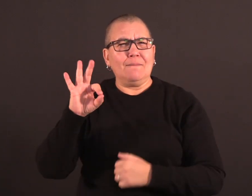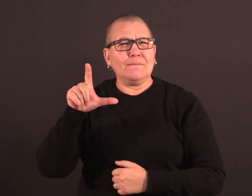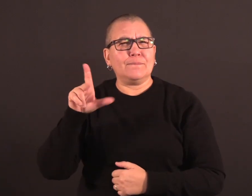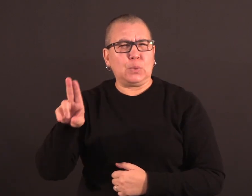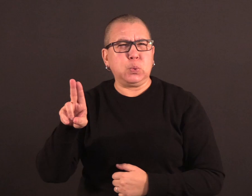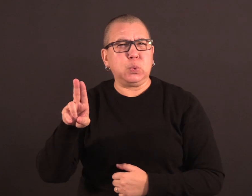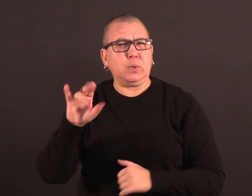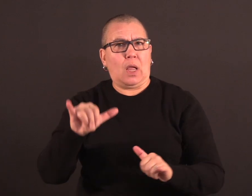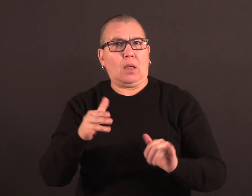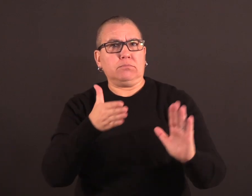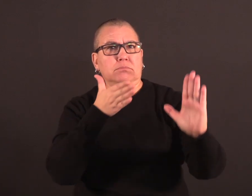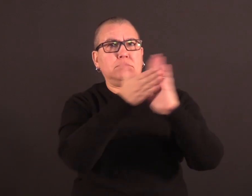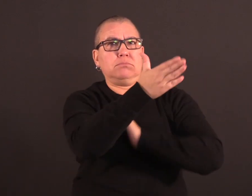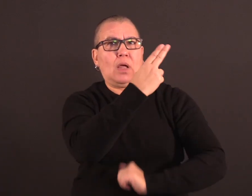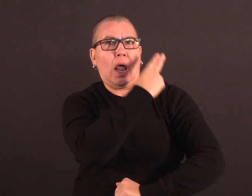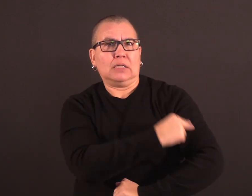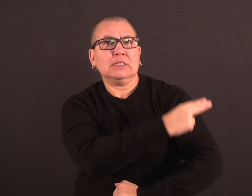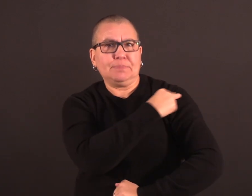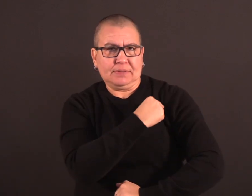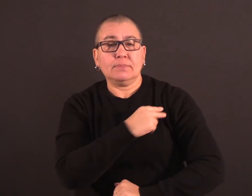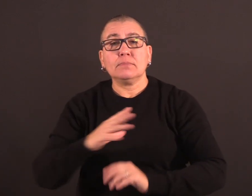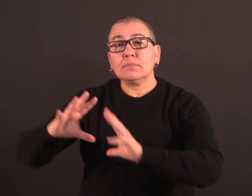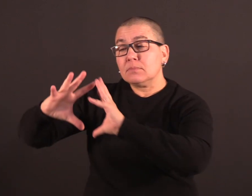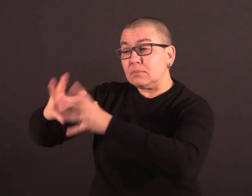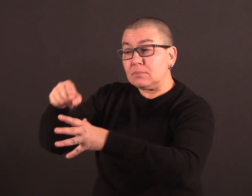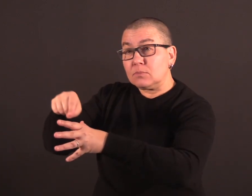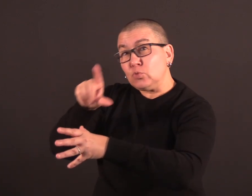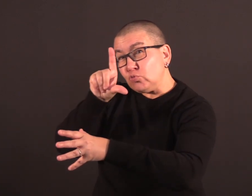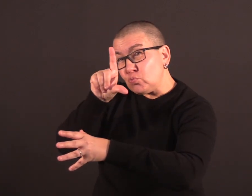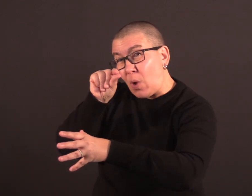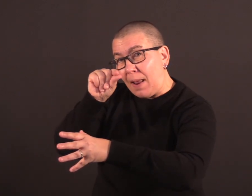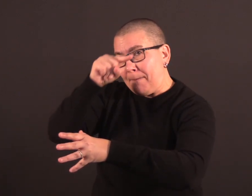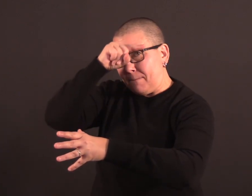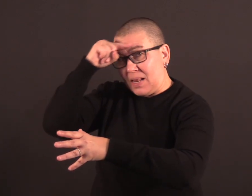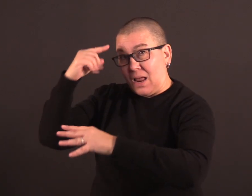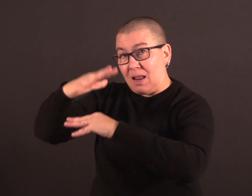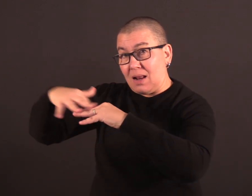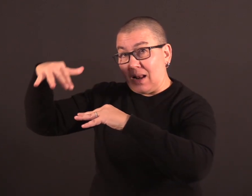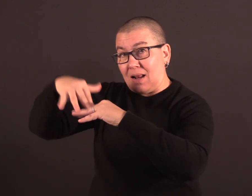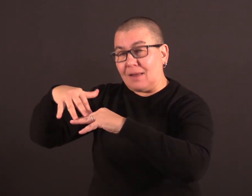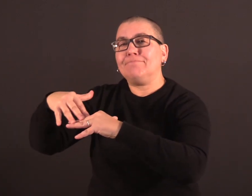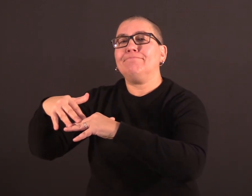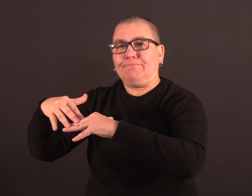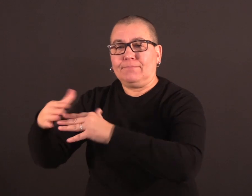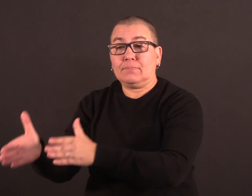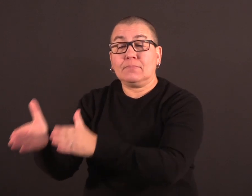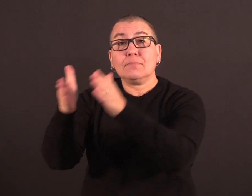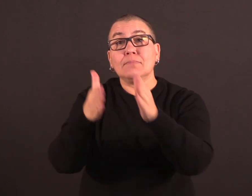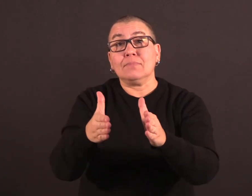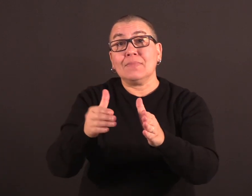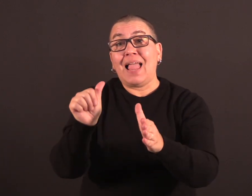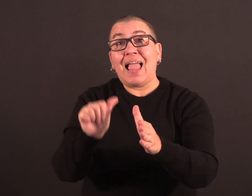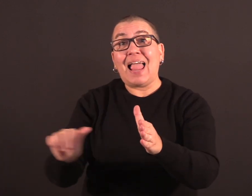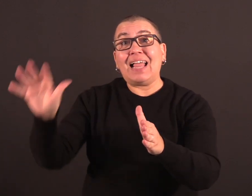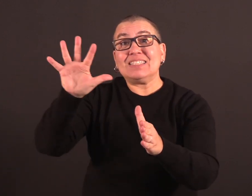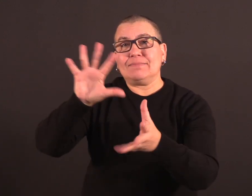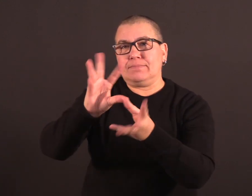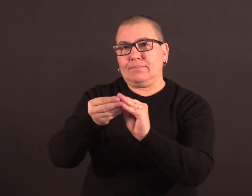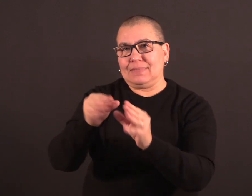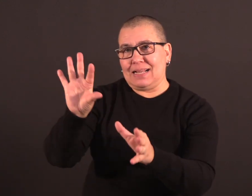Although the CDC’s state-level data on flu vaccination currently lags back to mid November,